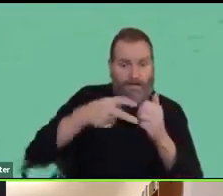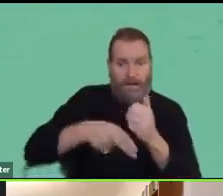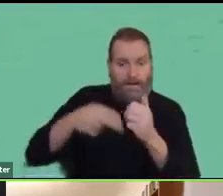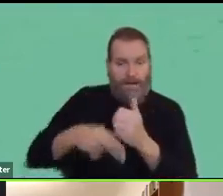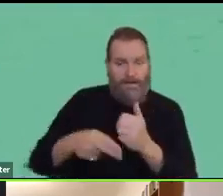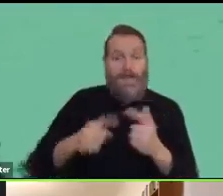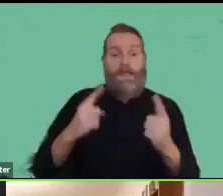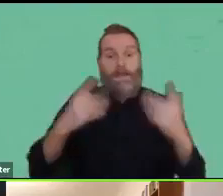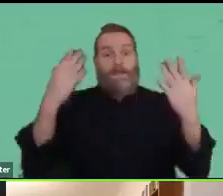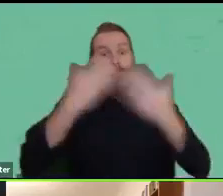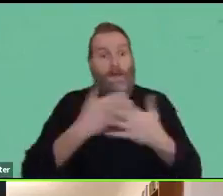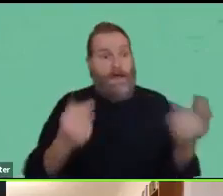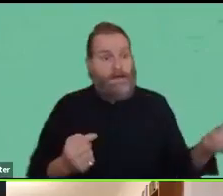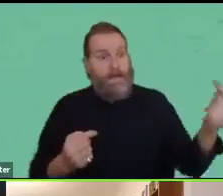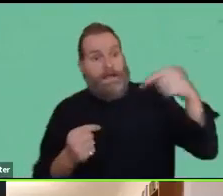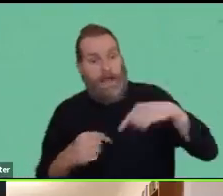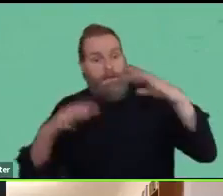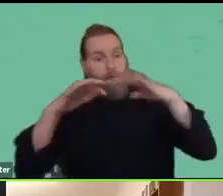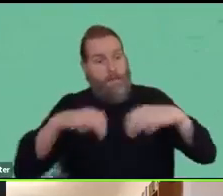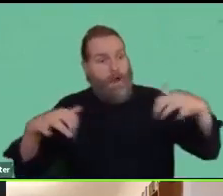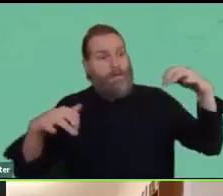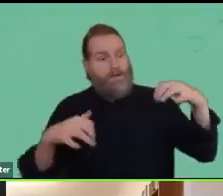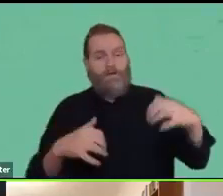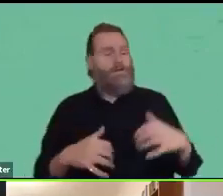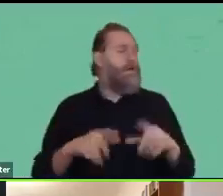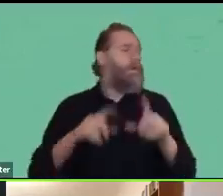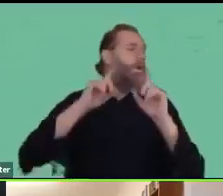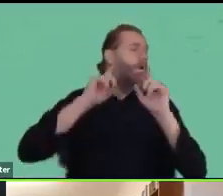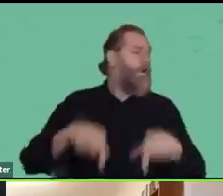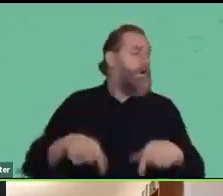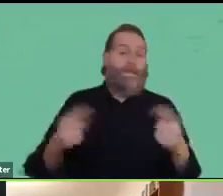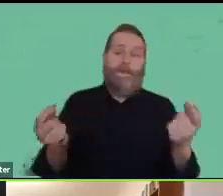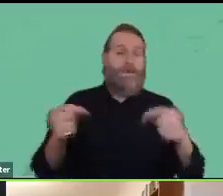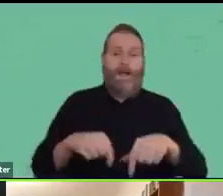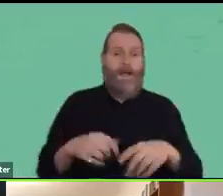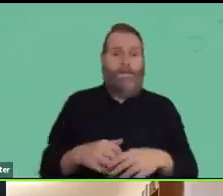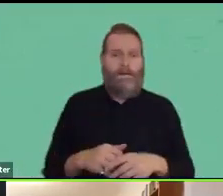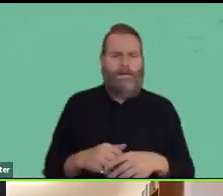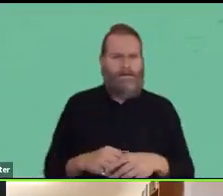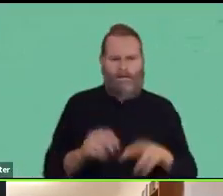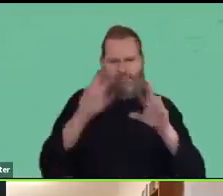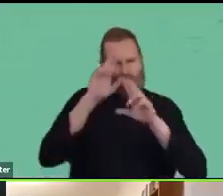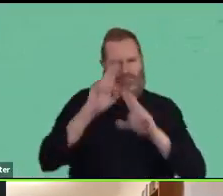they're doing let alone give people the courtesy of meetings or responses